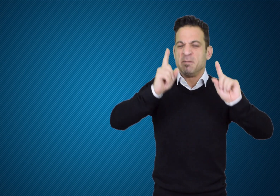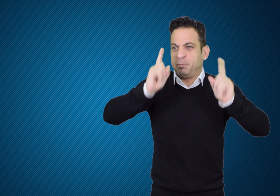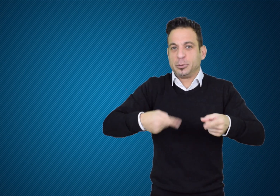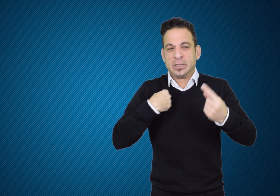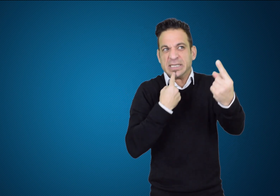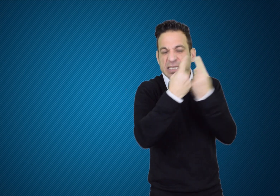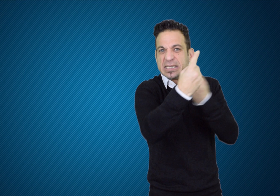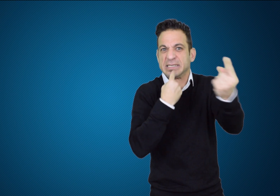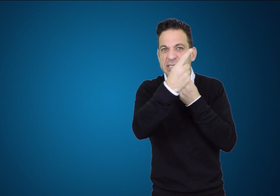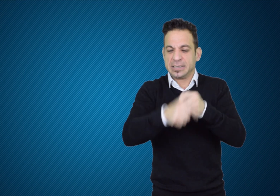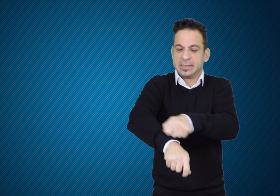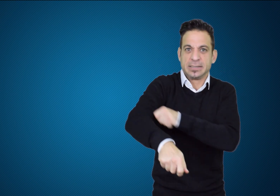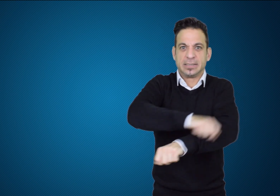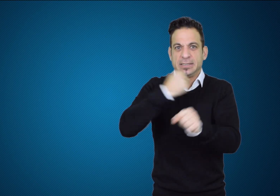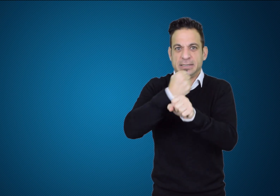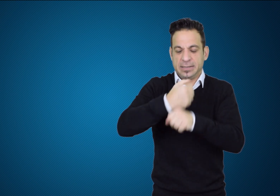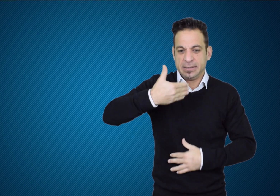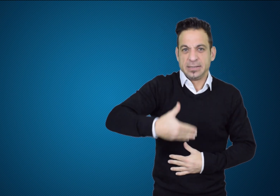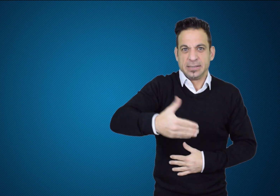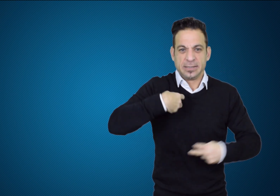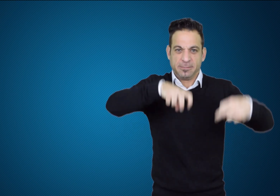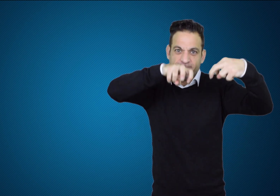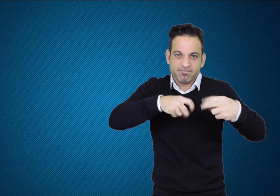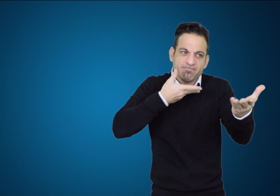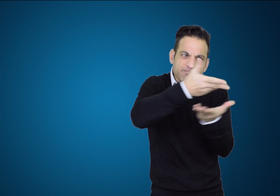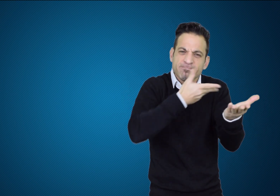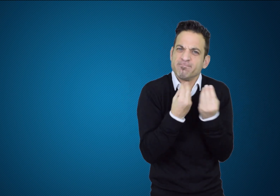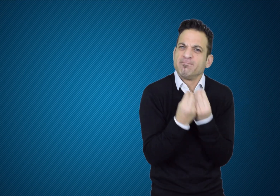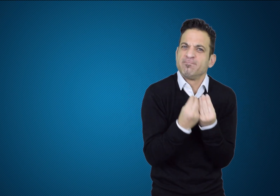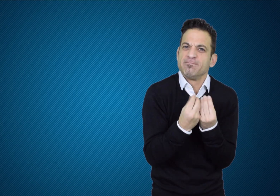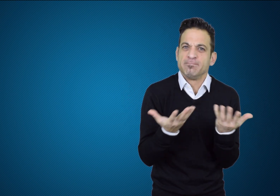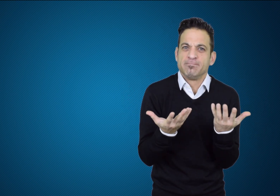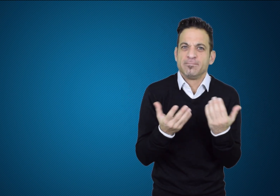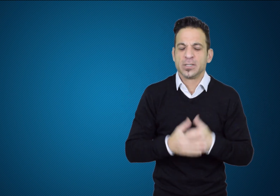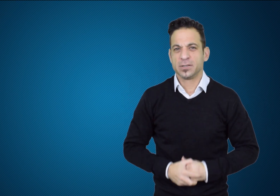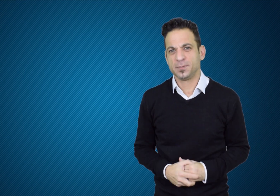Somehow I need to find a way to get back into dialogue with them".